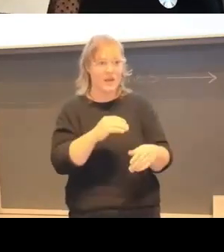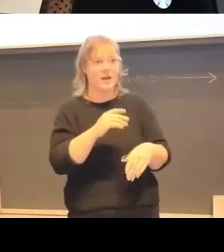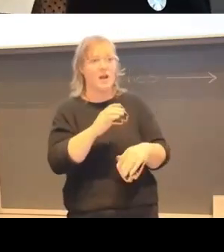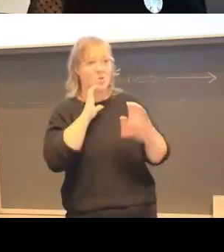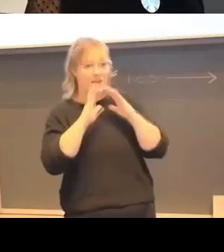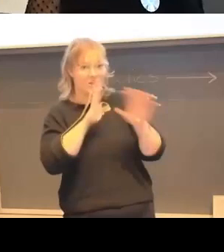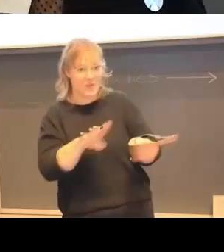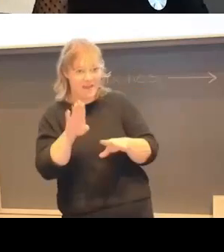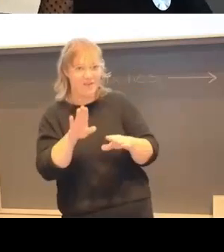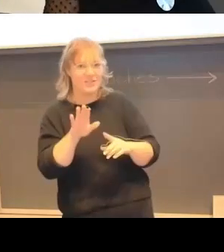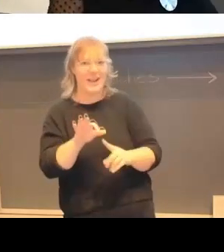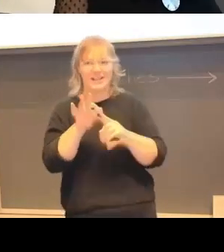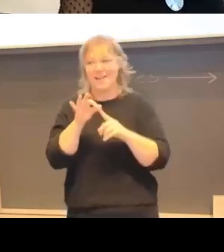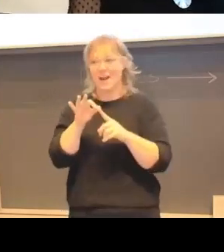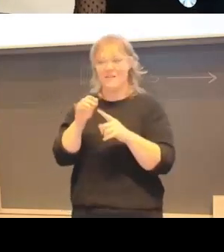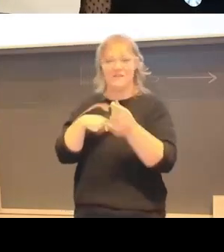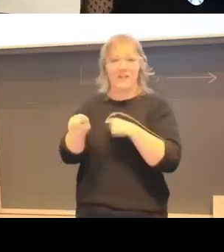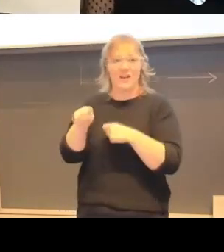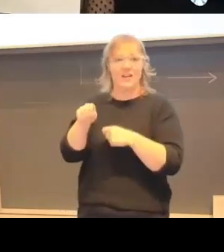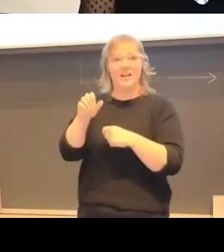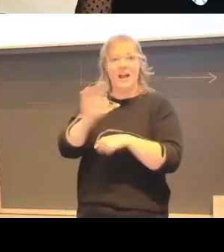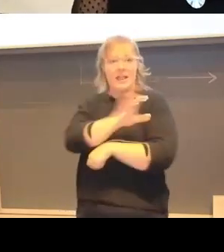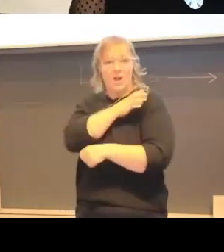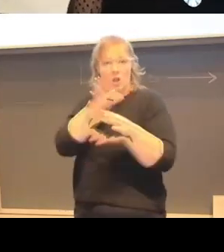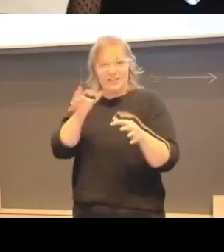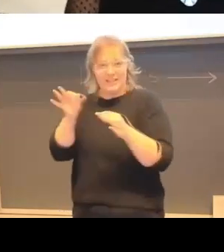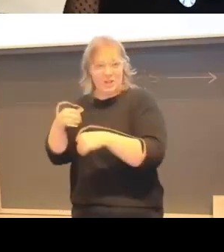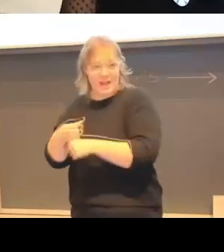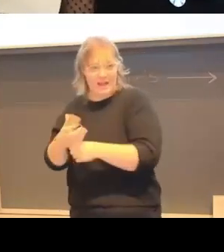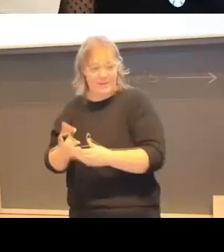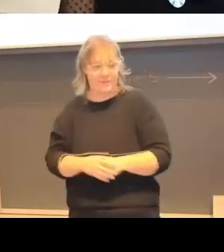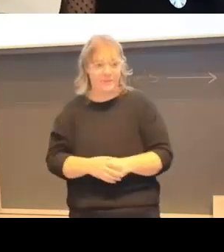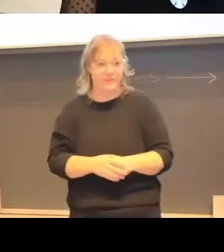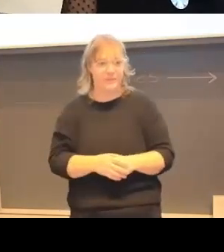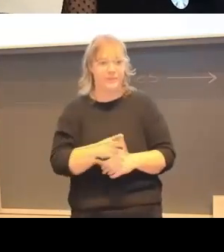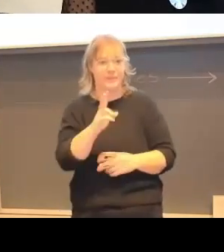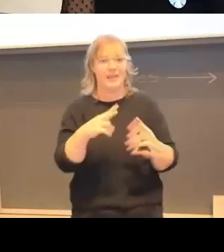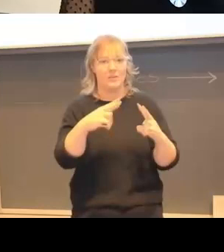on clinical decision-making these pairings then worked with members of our senior coaching team